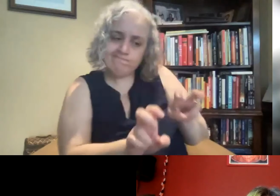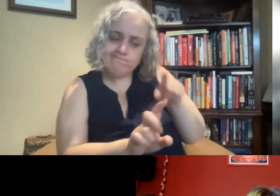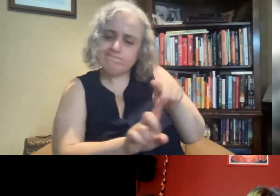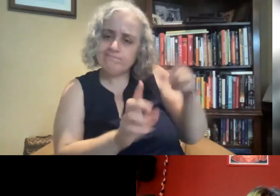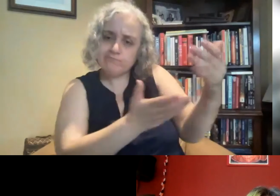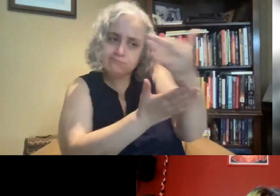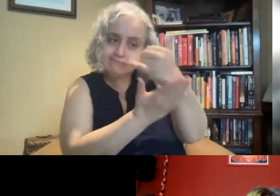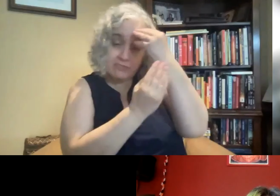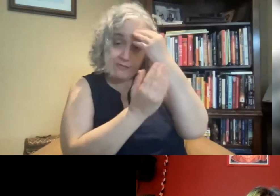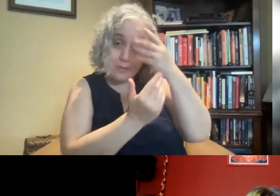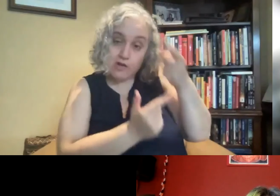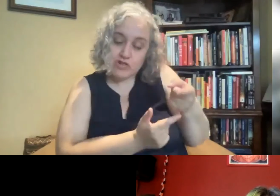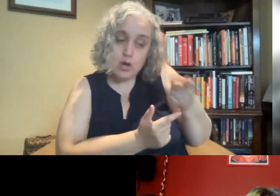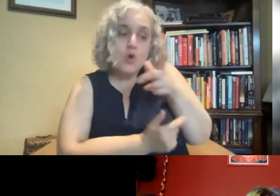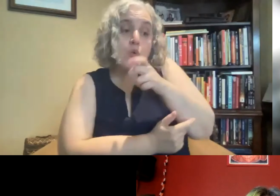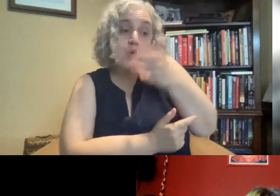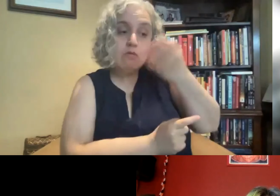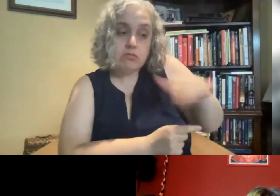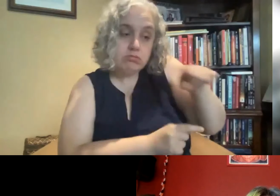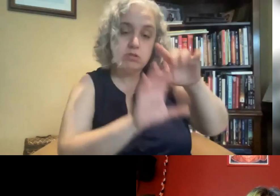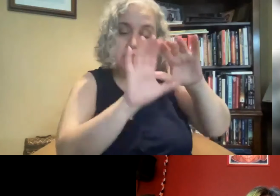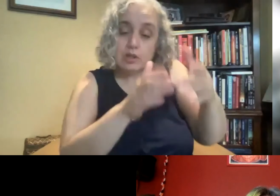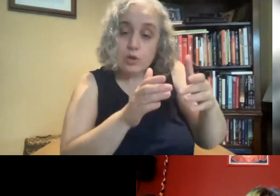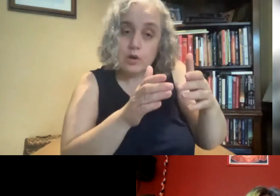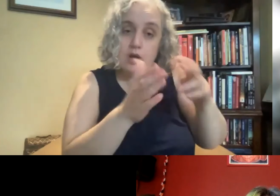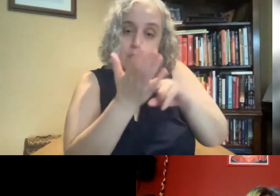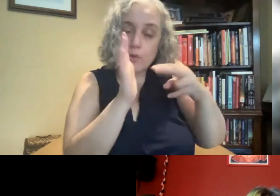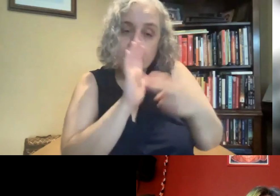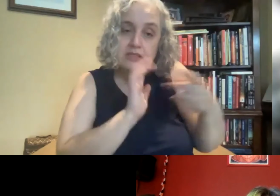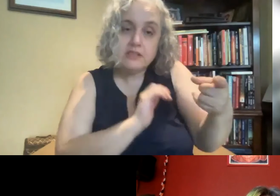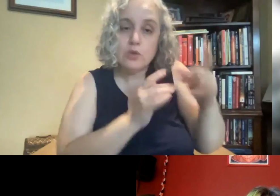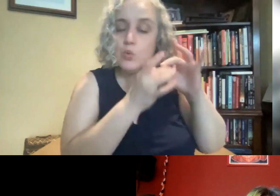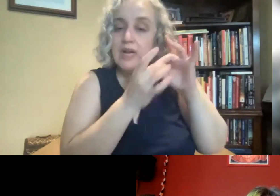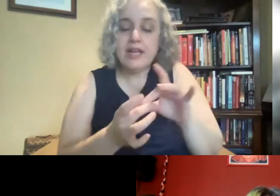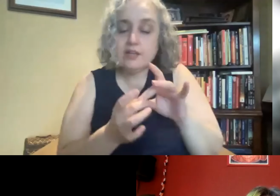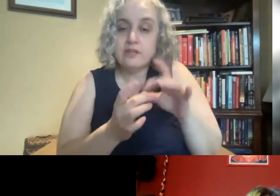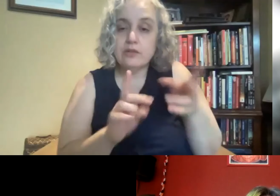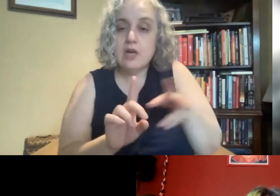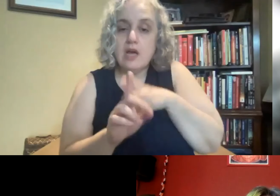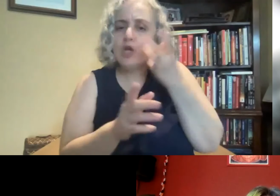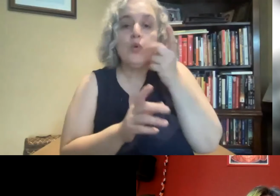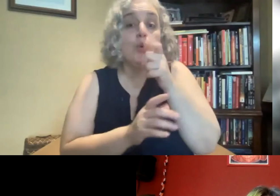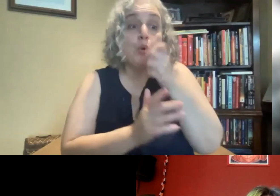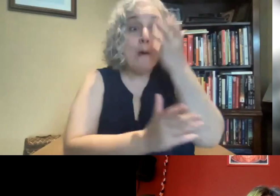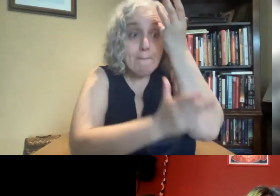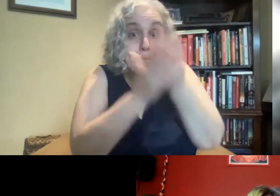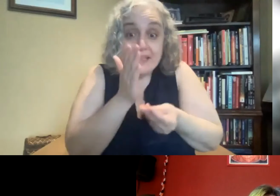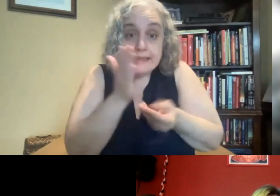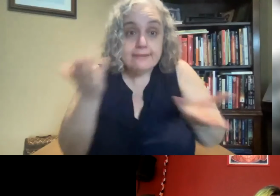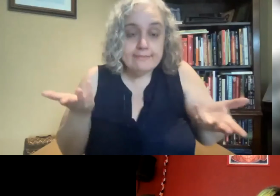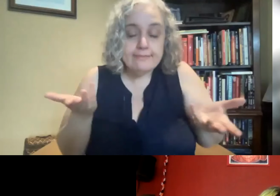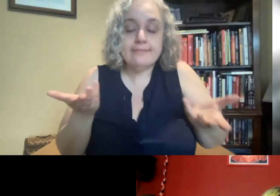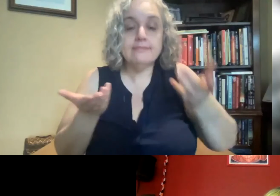Who is this dataset relevant to and who is missing? In a previous webinar,